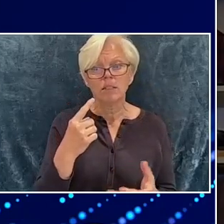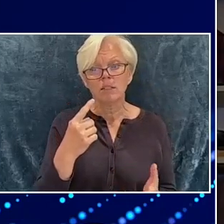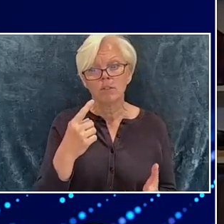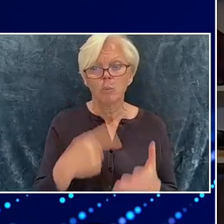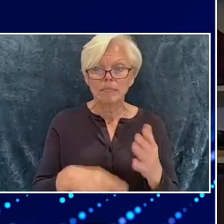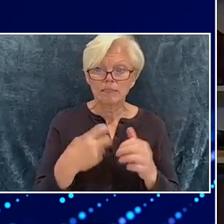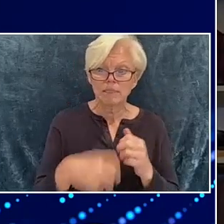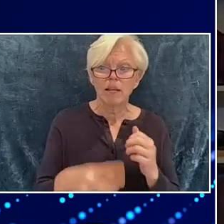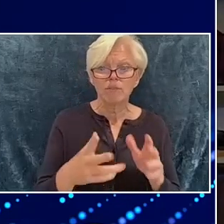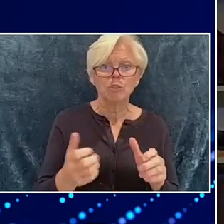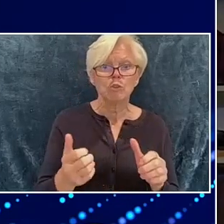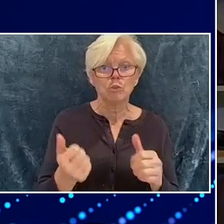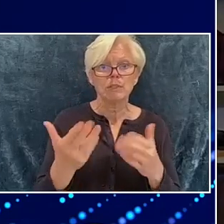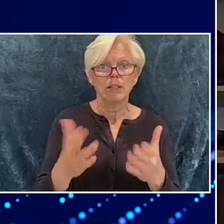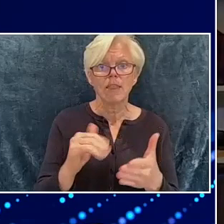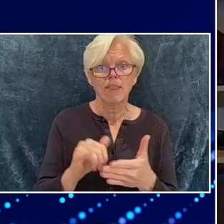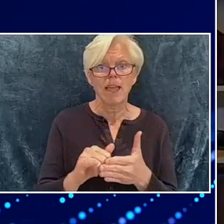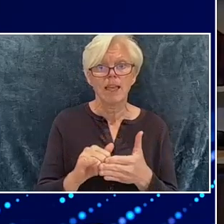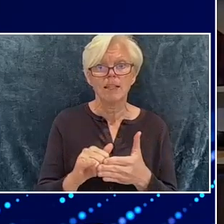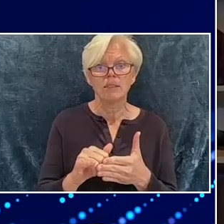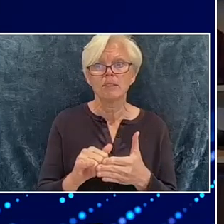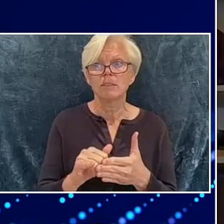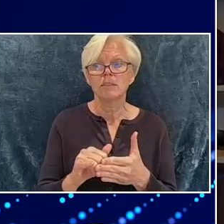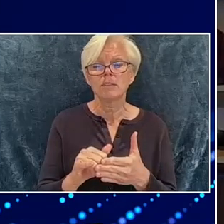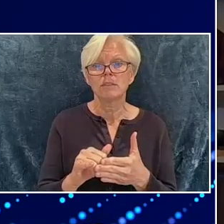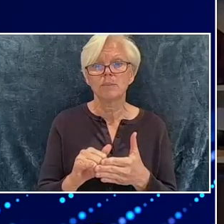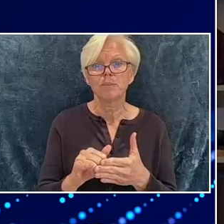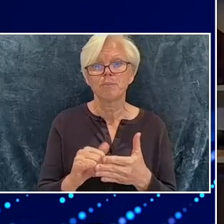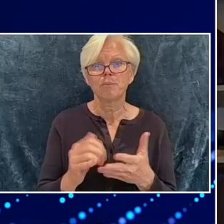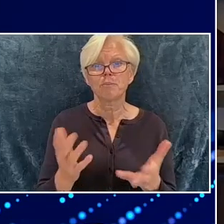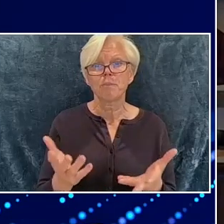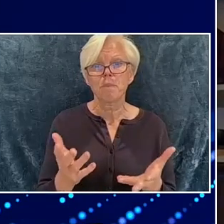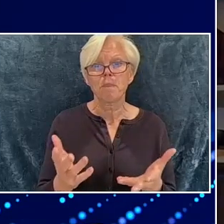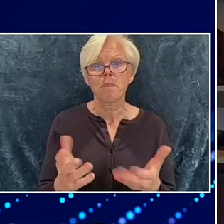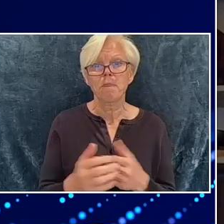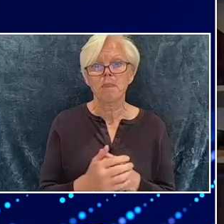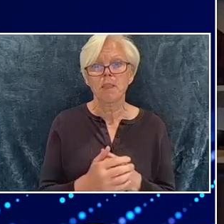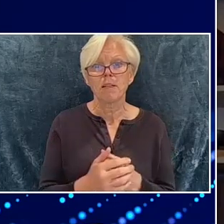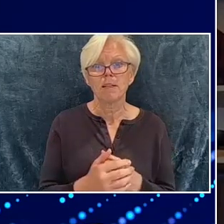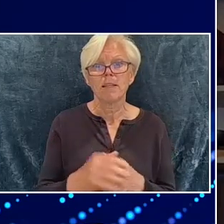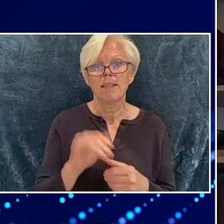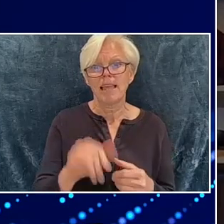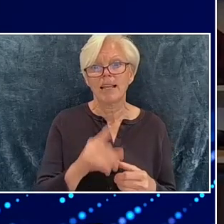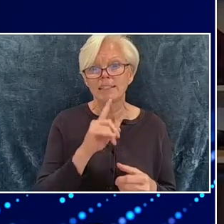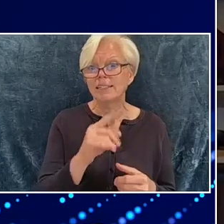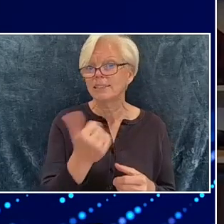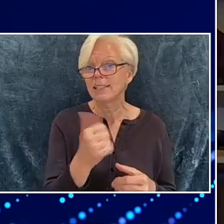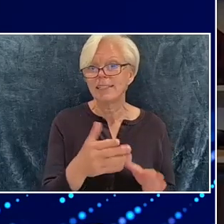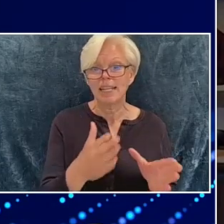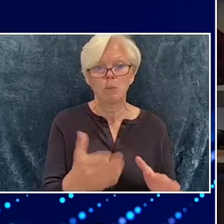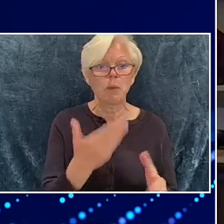it's- that it is in any way a good or positive thing for an institution to